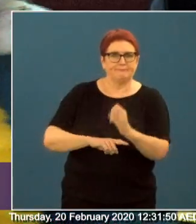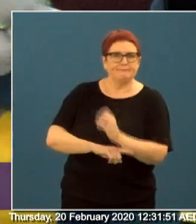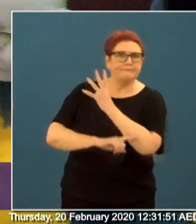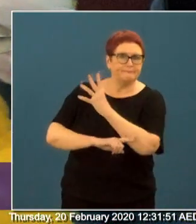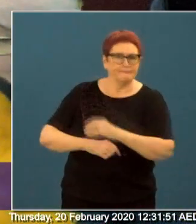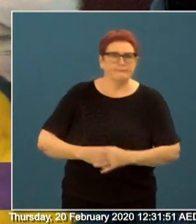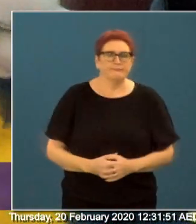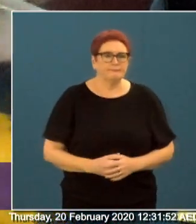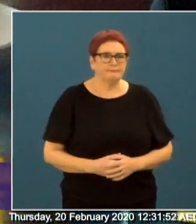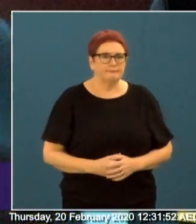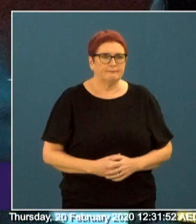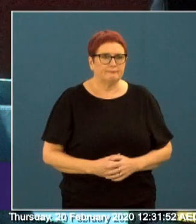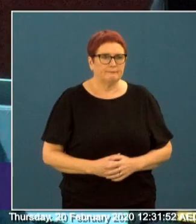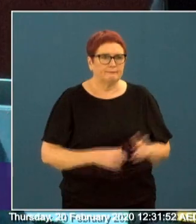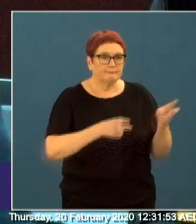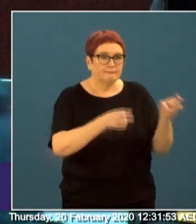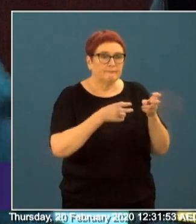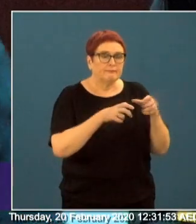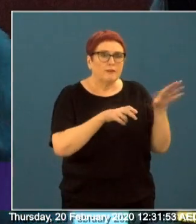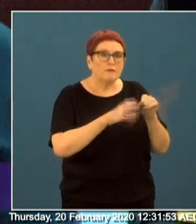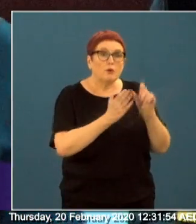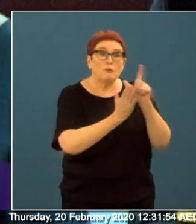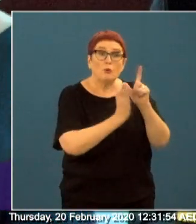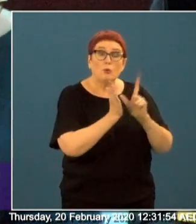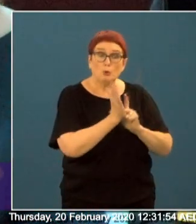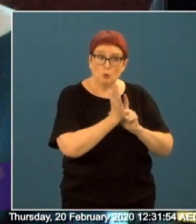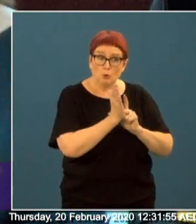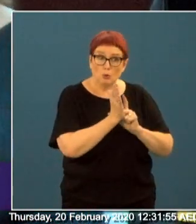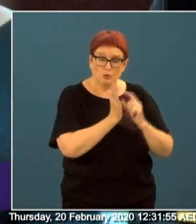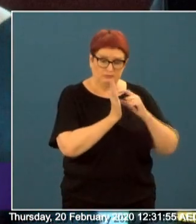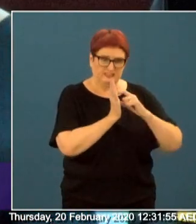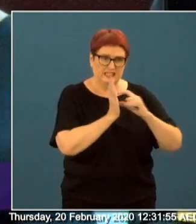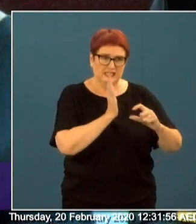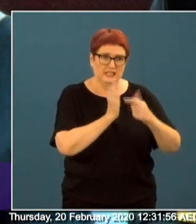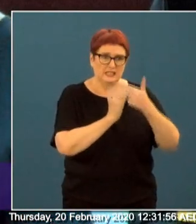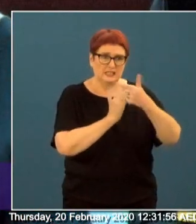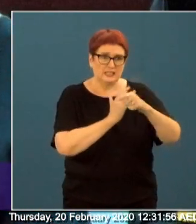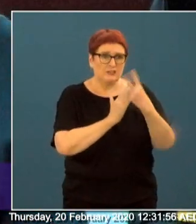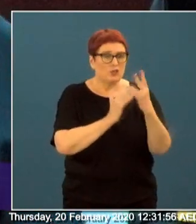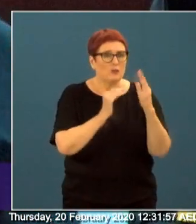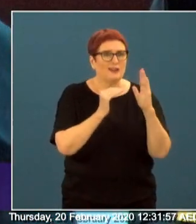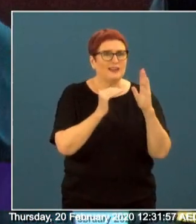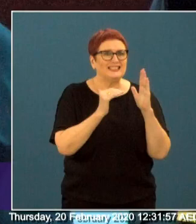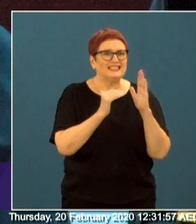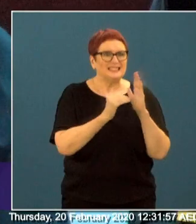So this is an extract from the legislation, and, in particular, section 73Z subsection (4).